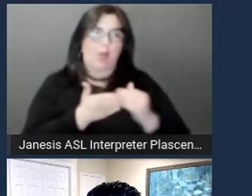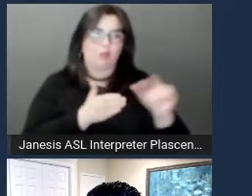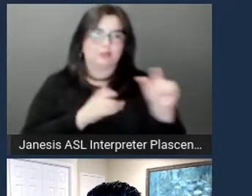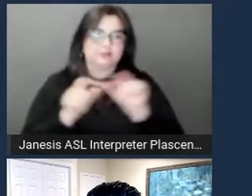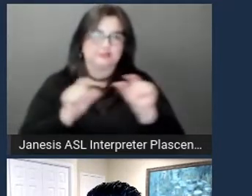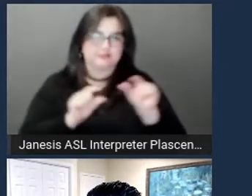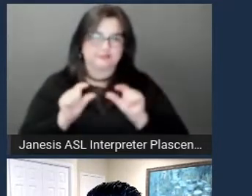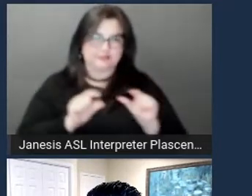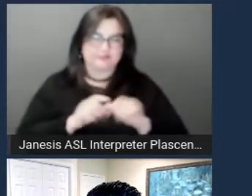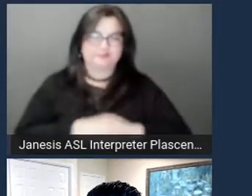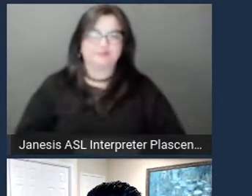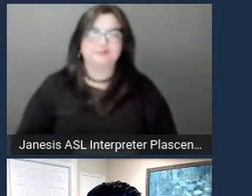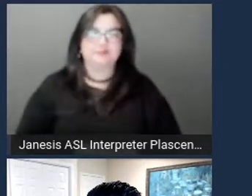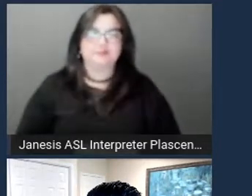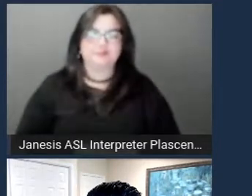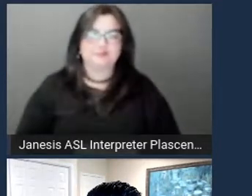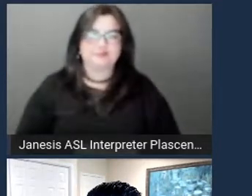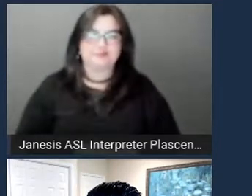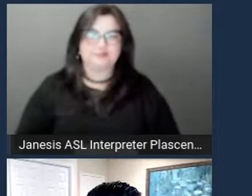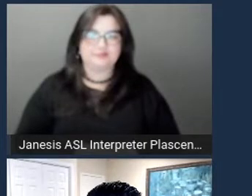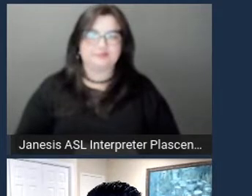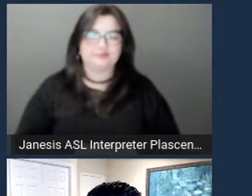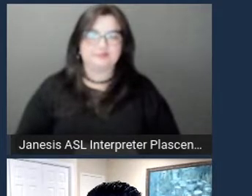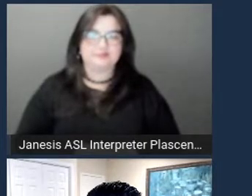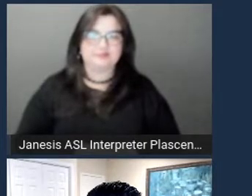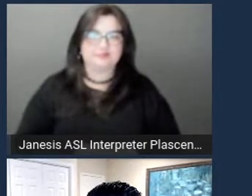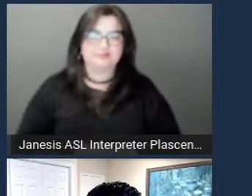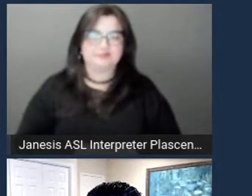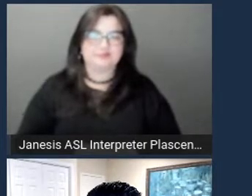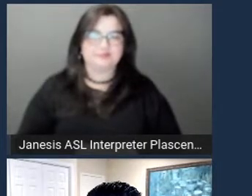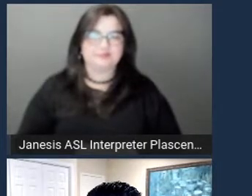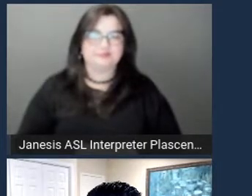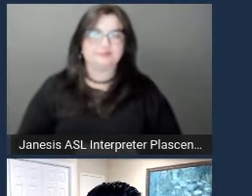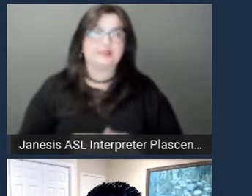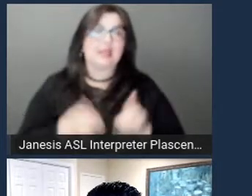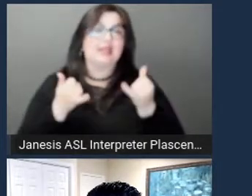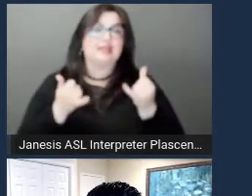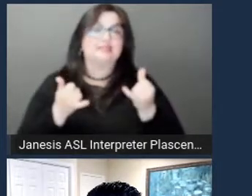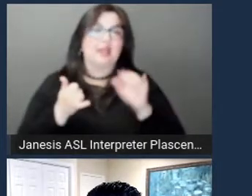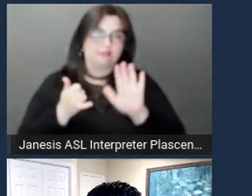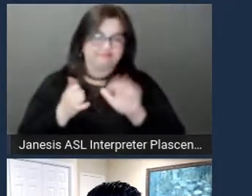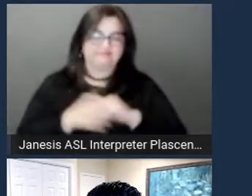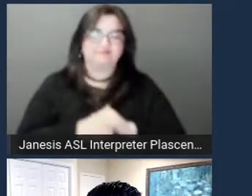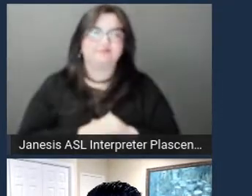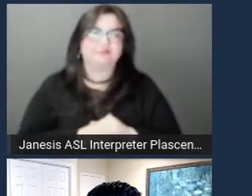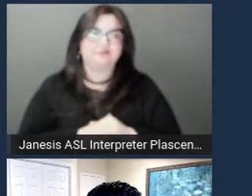So, I'm gonna choose... So, let's take, at a high level,